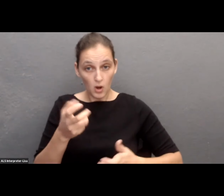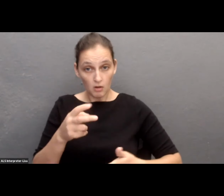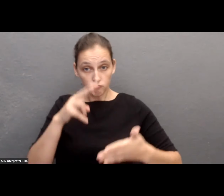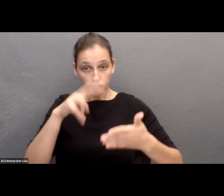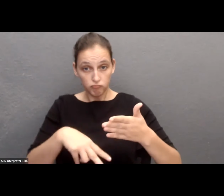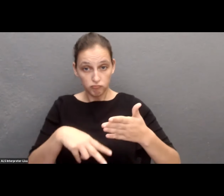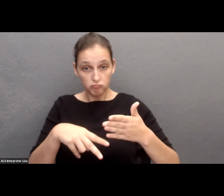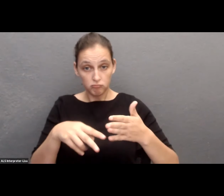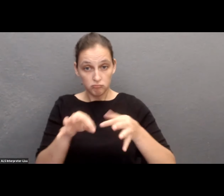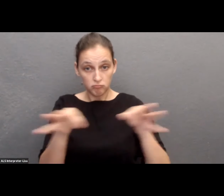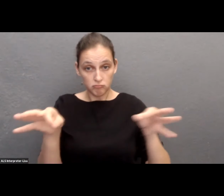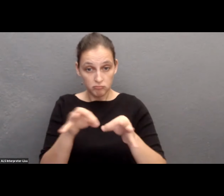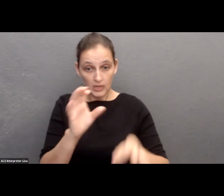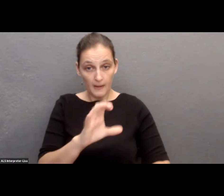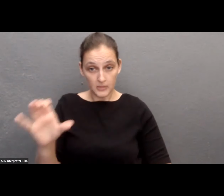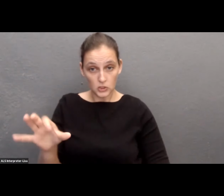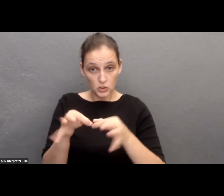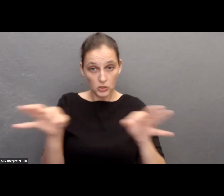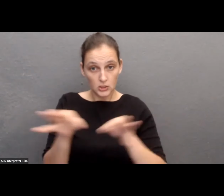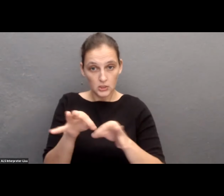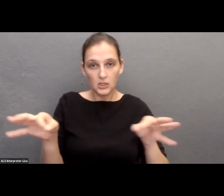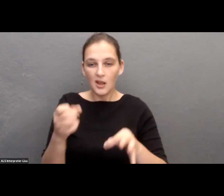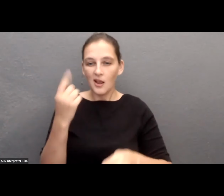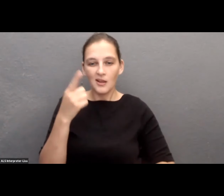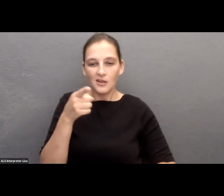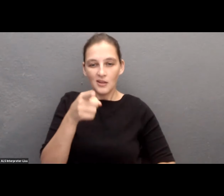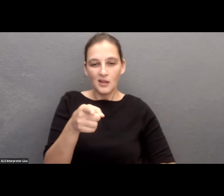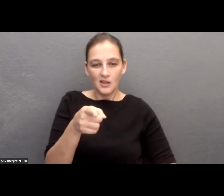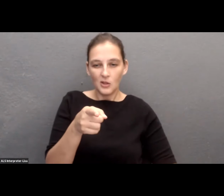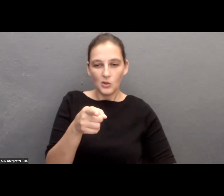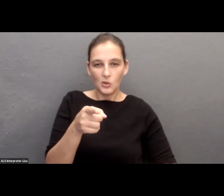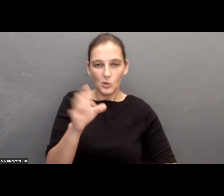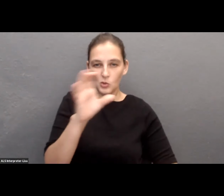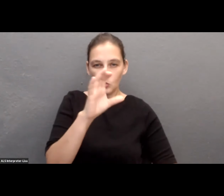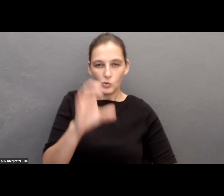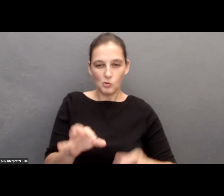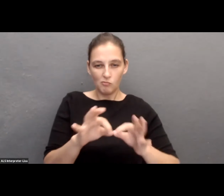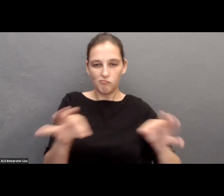At this time it's not available through the Zoom platform, there are some issues going